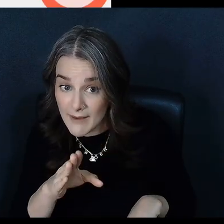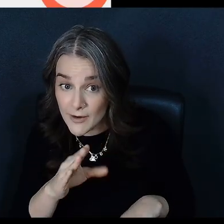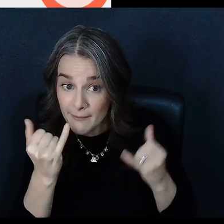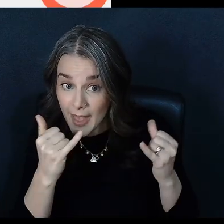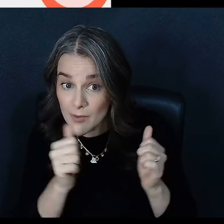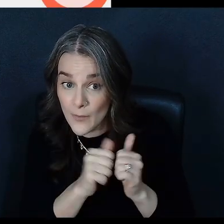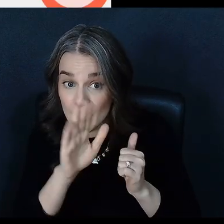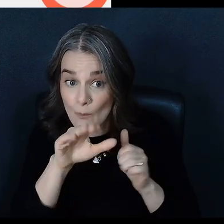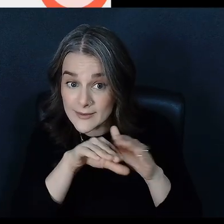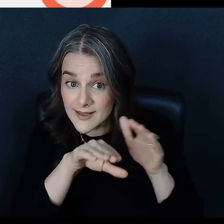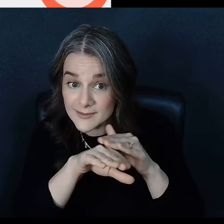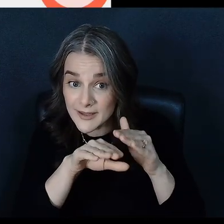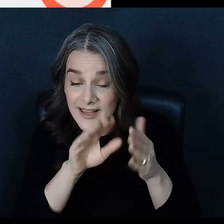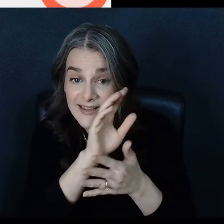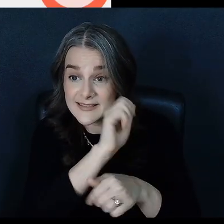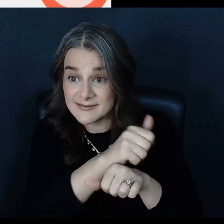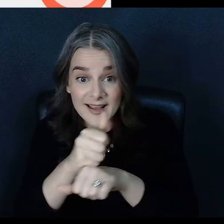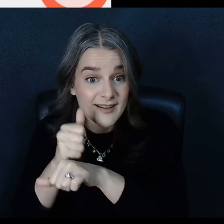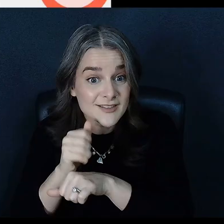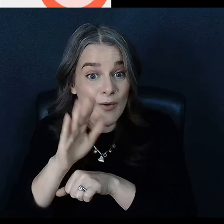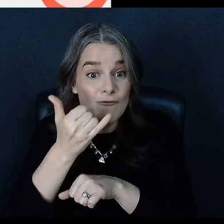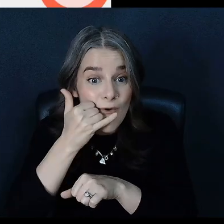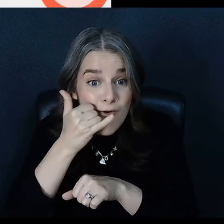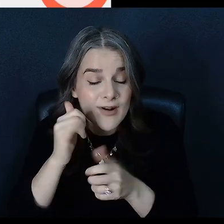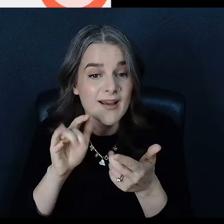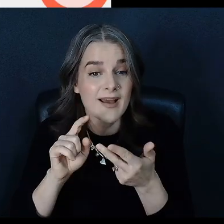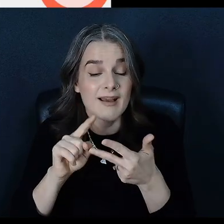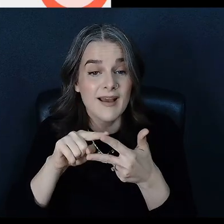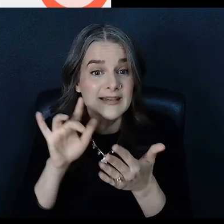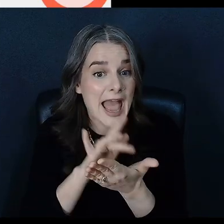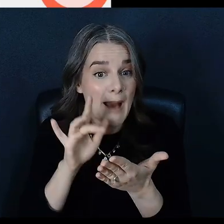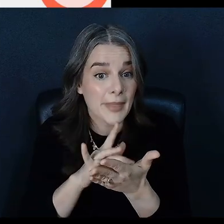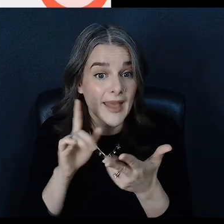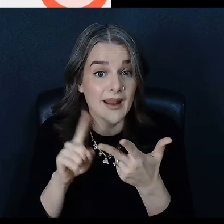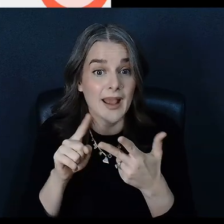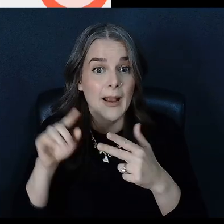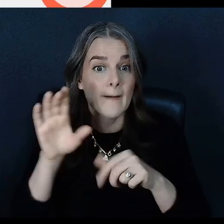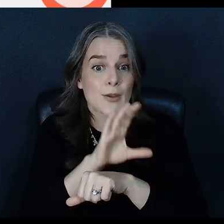in your phone or your tablet or your computer, I'm giving you a little homework.